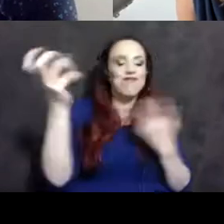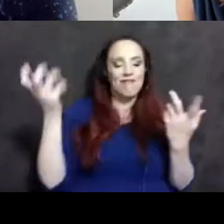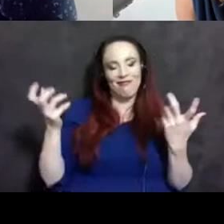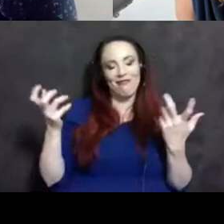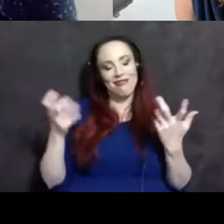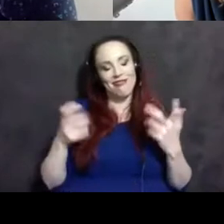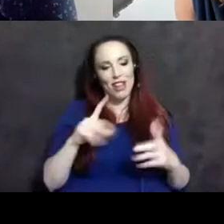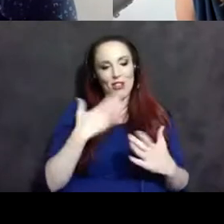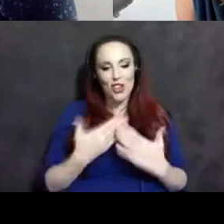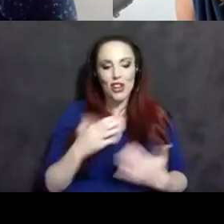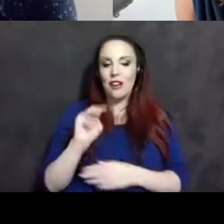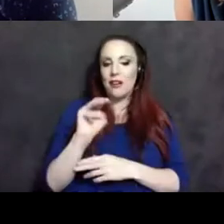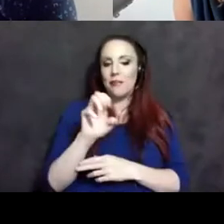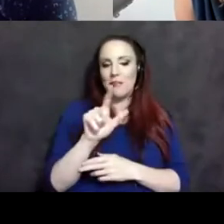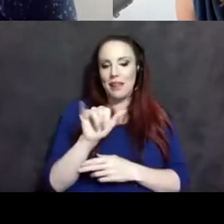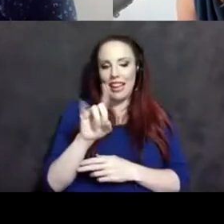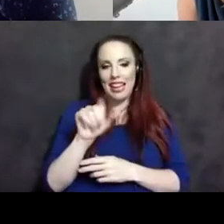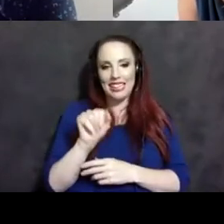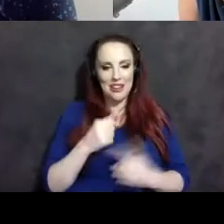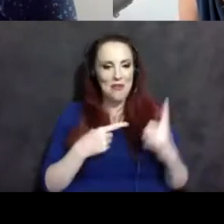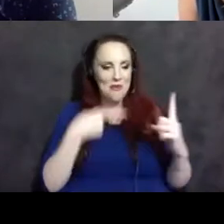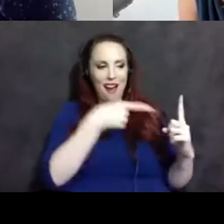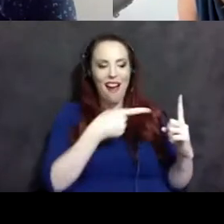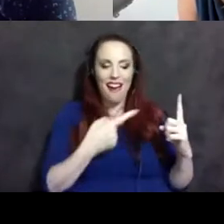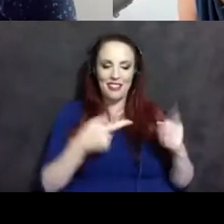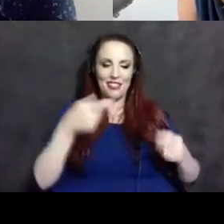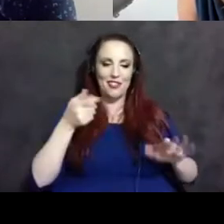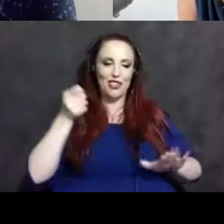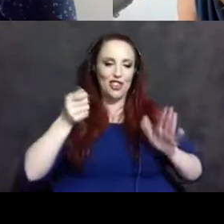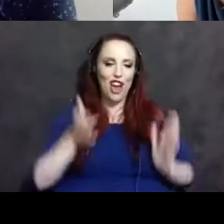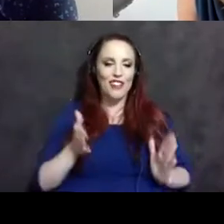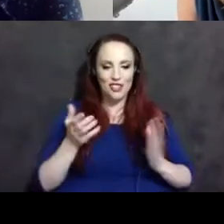And Melinda was one of our great judges last year, as well.